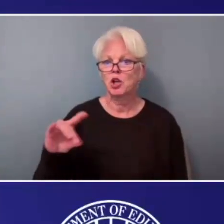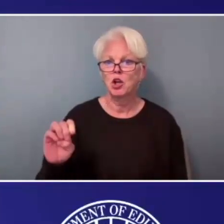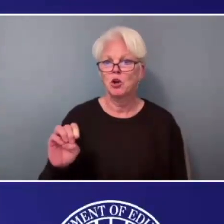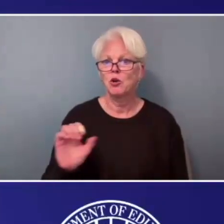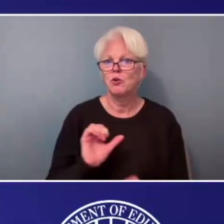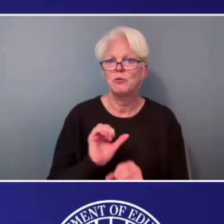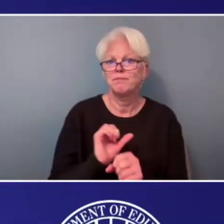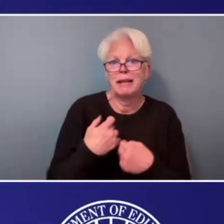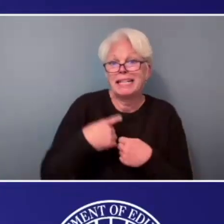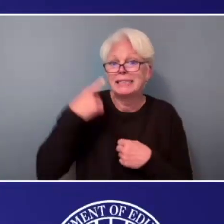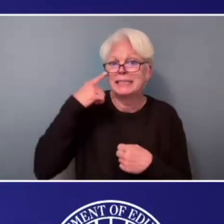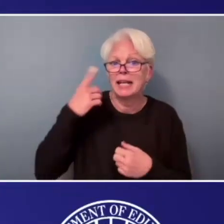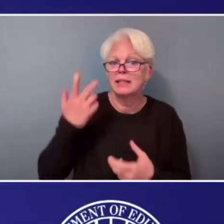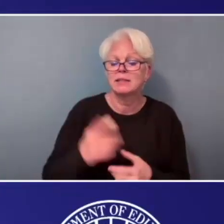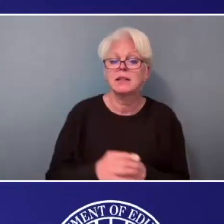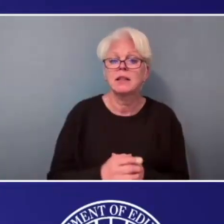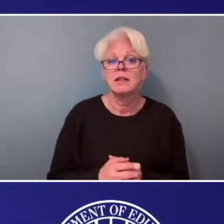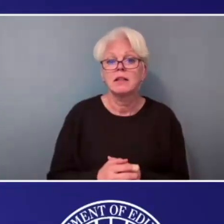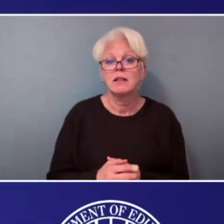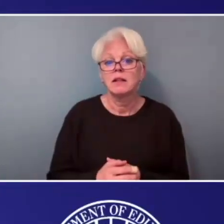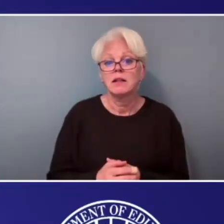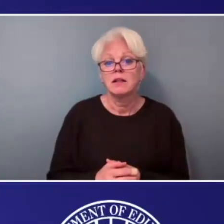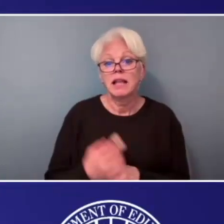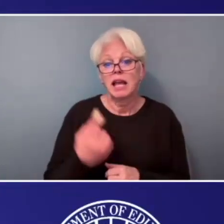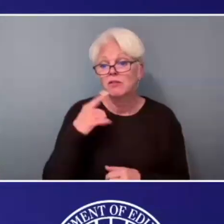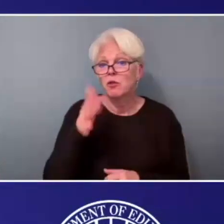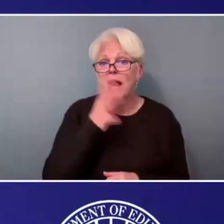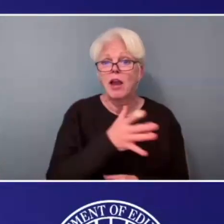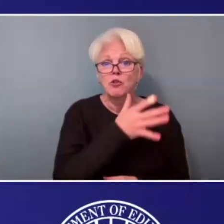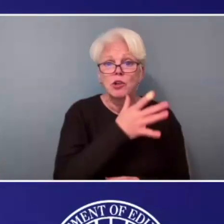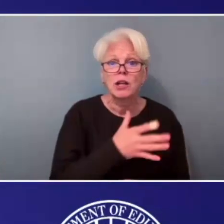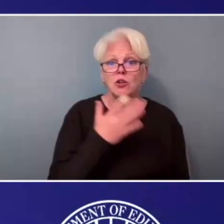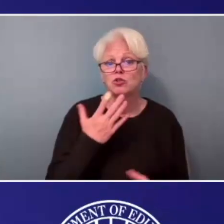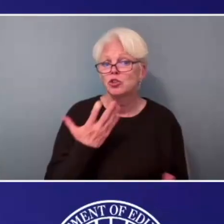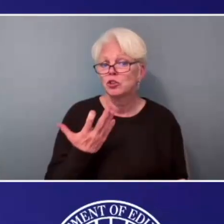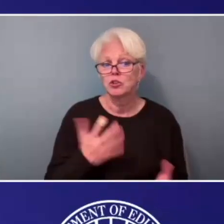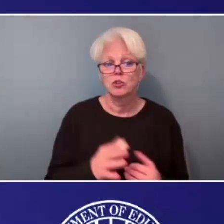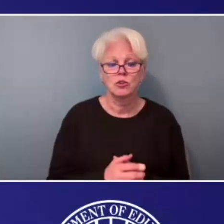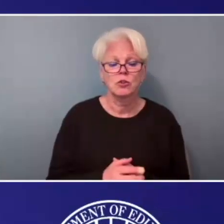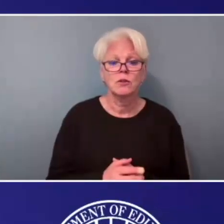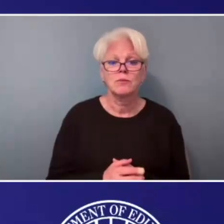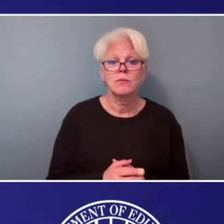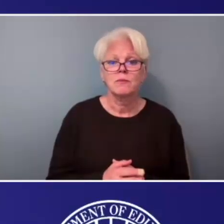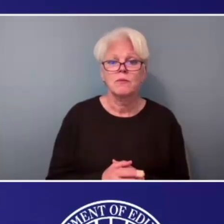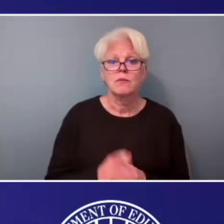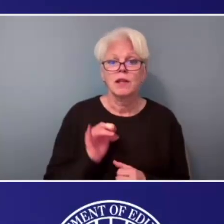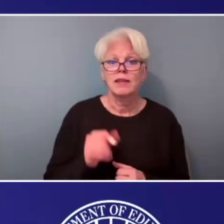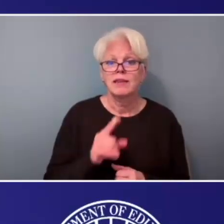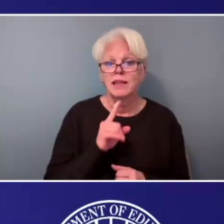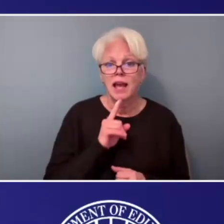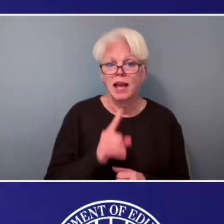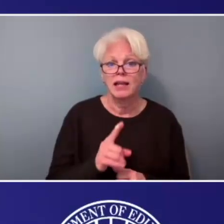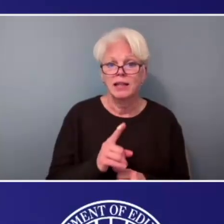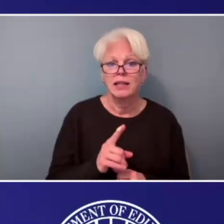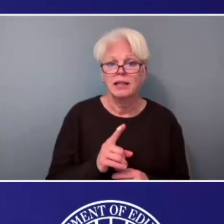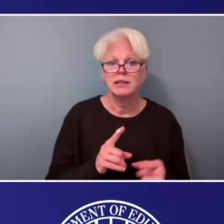And like in the case of agriculture, for example, which is the vertical for veterinarian medicine,